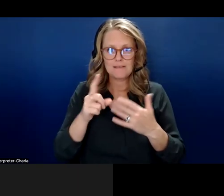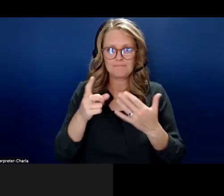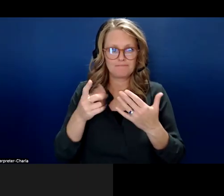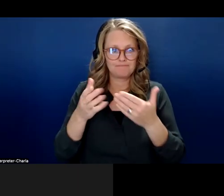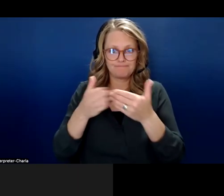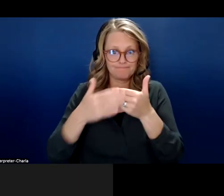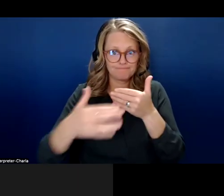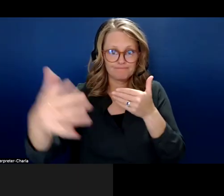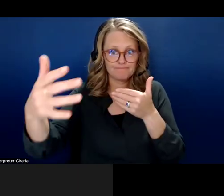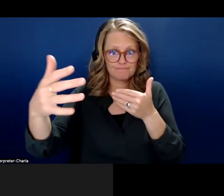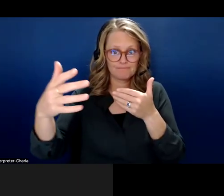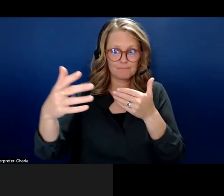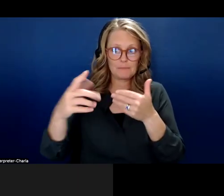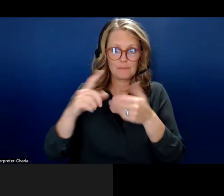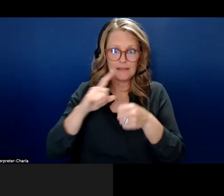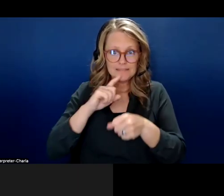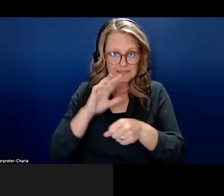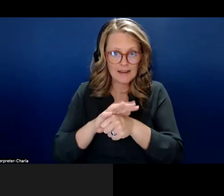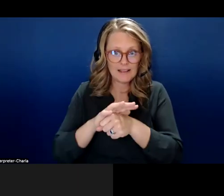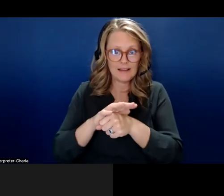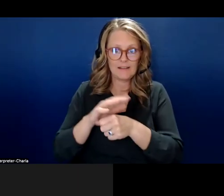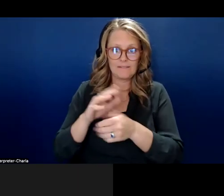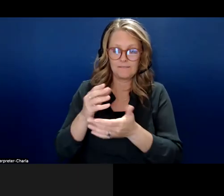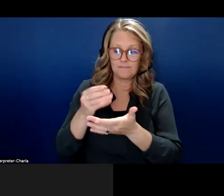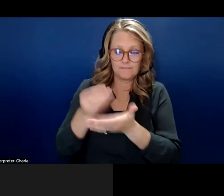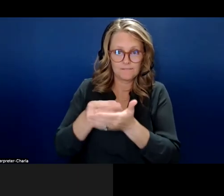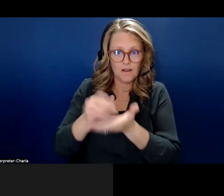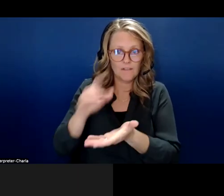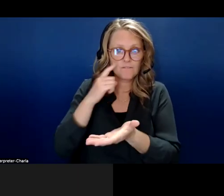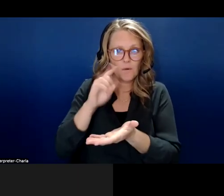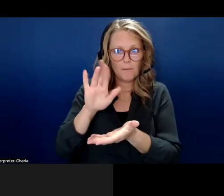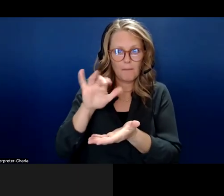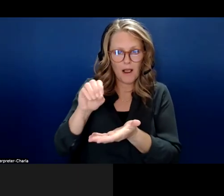for bio fund. For the bio fund, which has been used for construction mitigation funding.